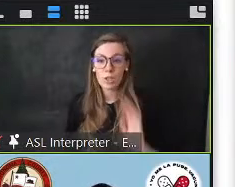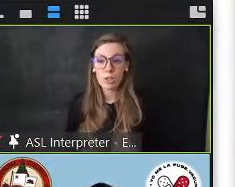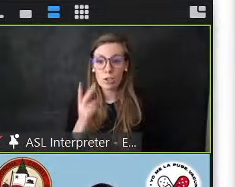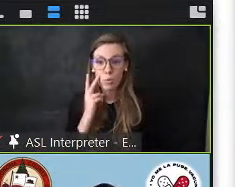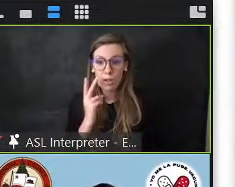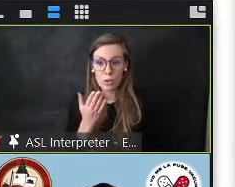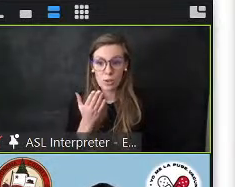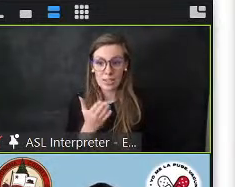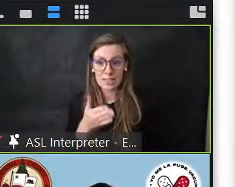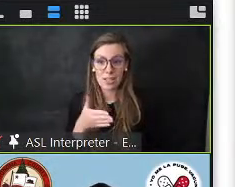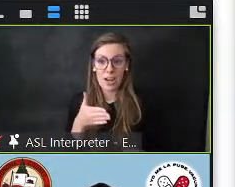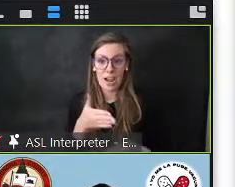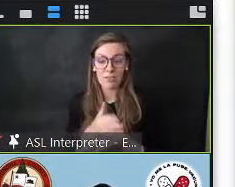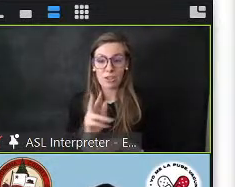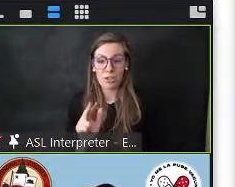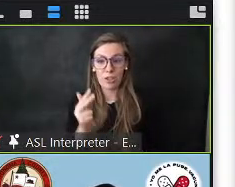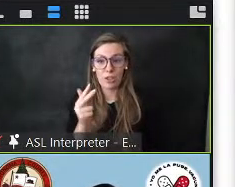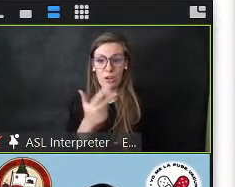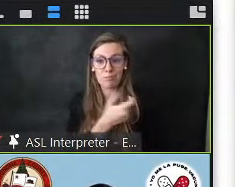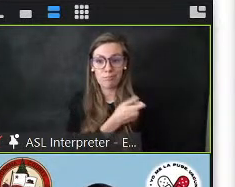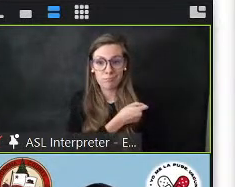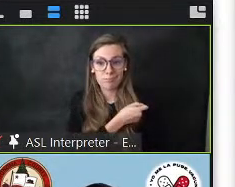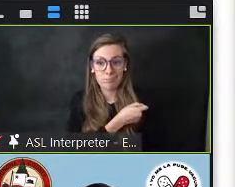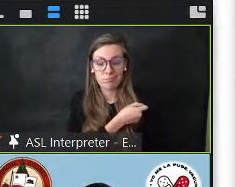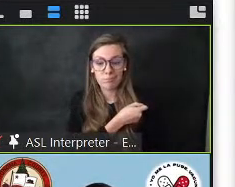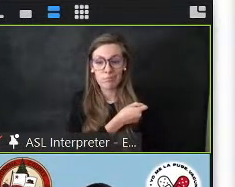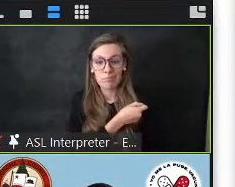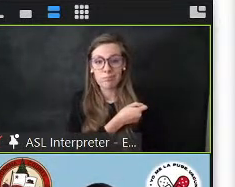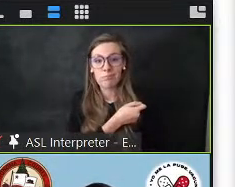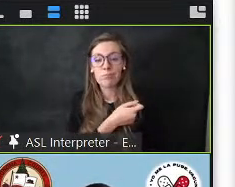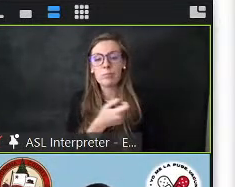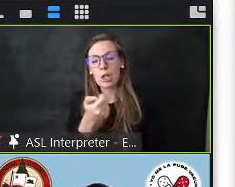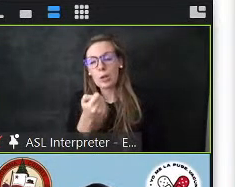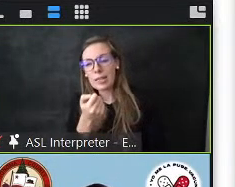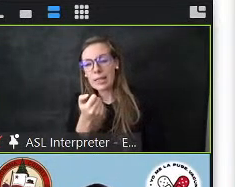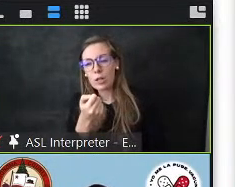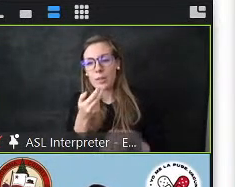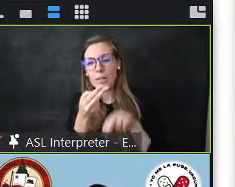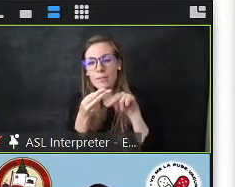the third there was there was a little bit of an increase and